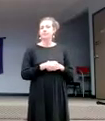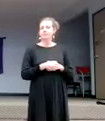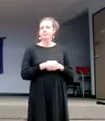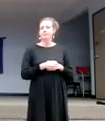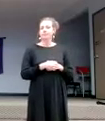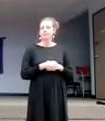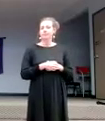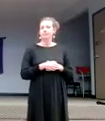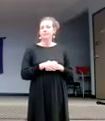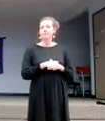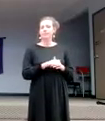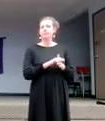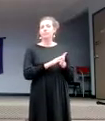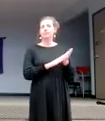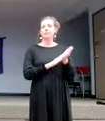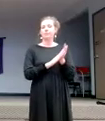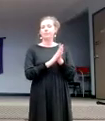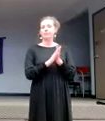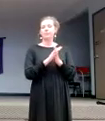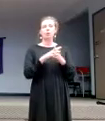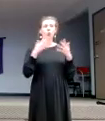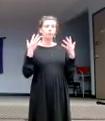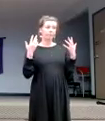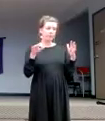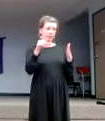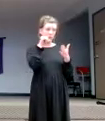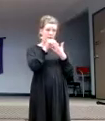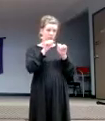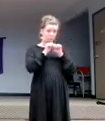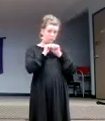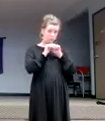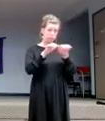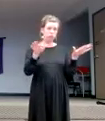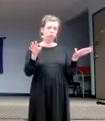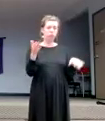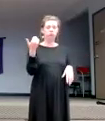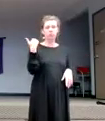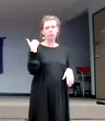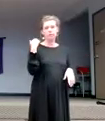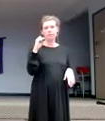Oh, sorry. So like I said, they were mailed out to each property on the week of September